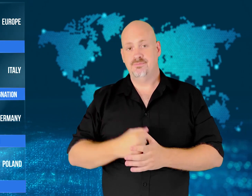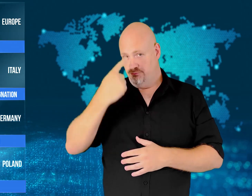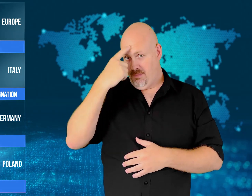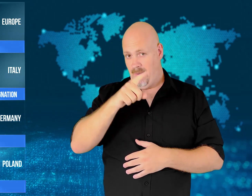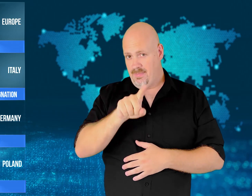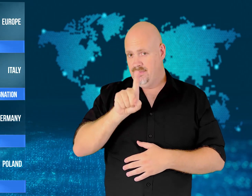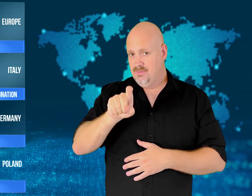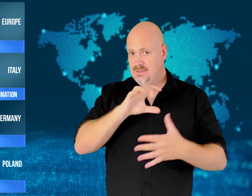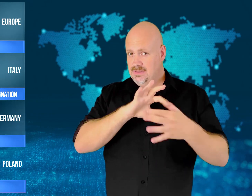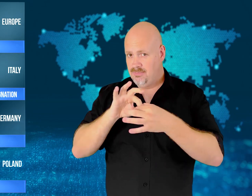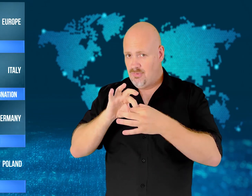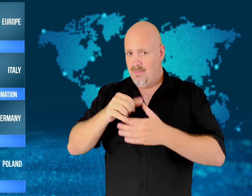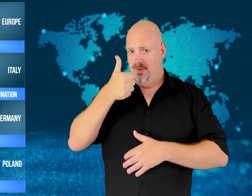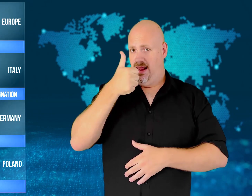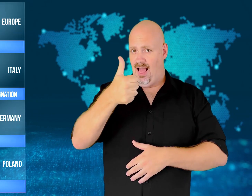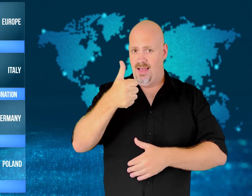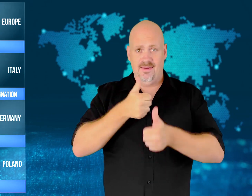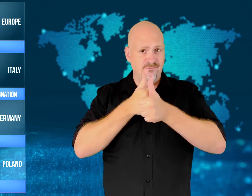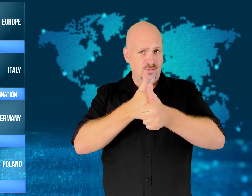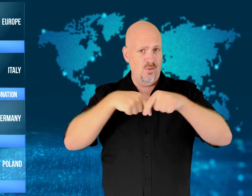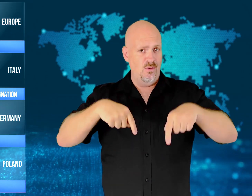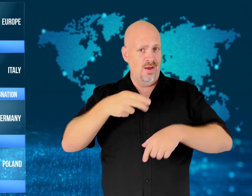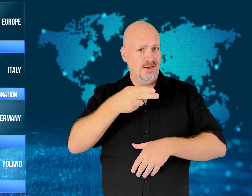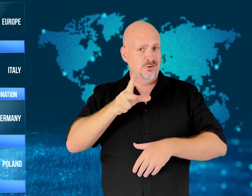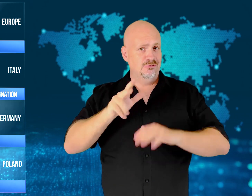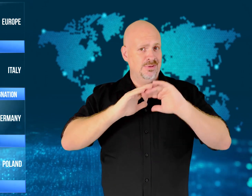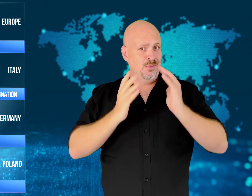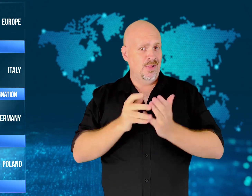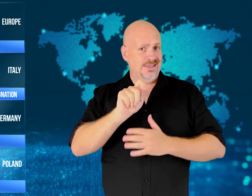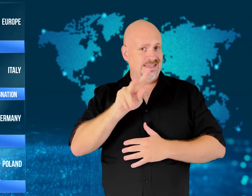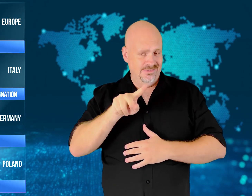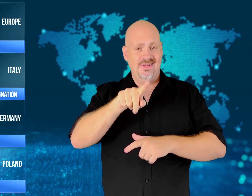Don't forget to subscribe, like, and follow H3 World TV